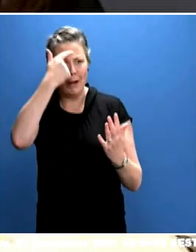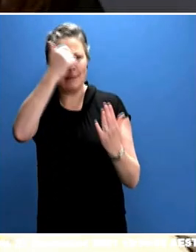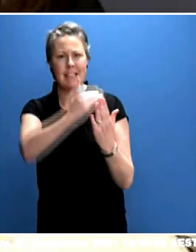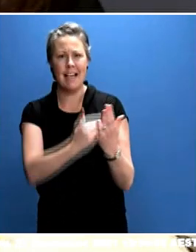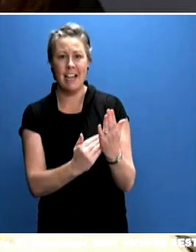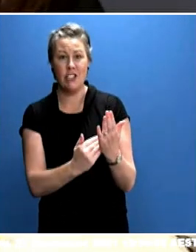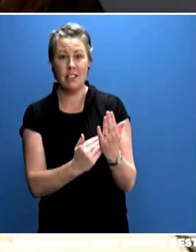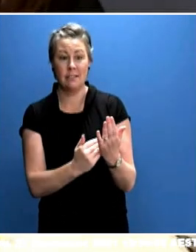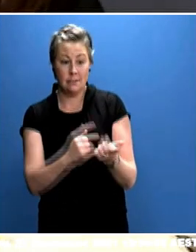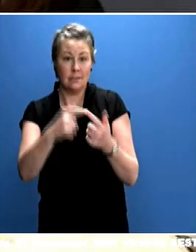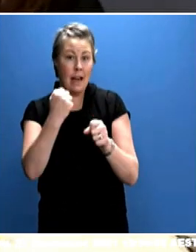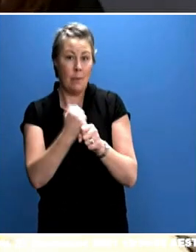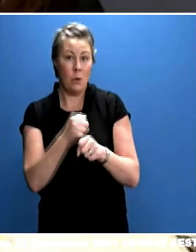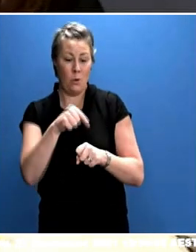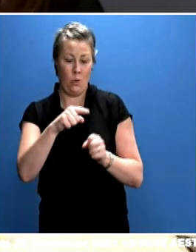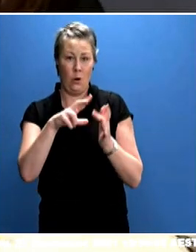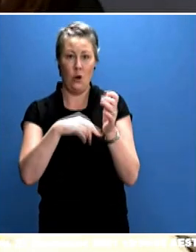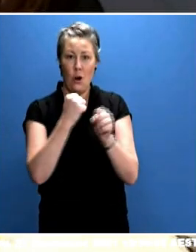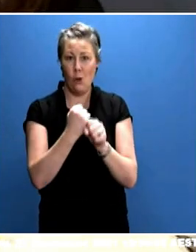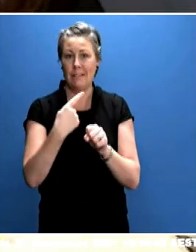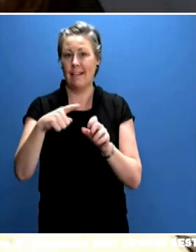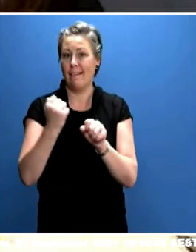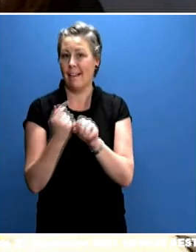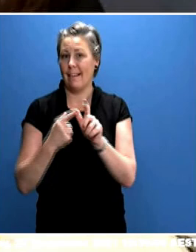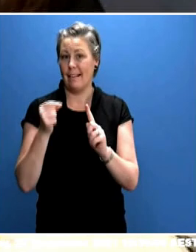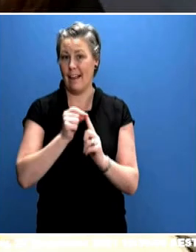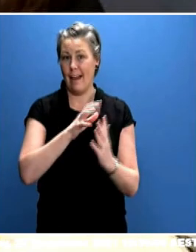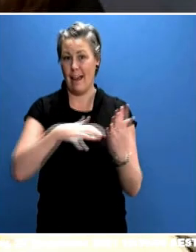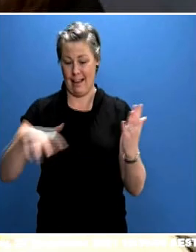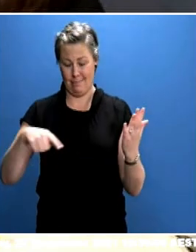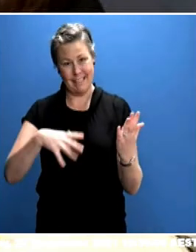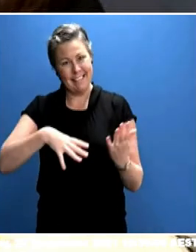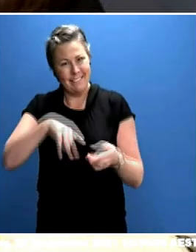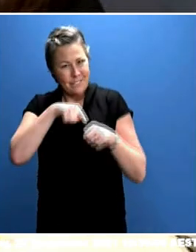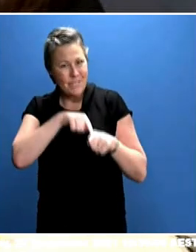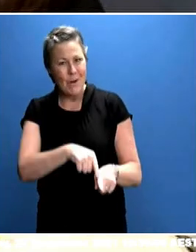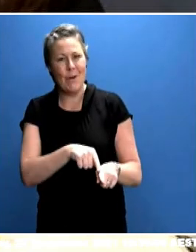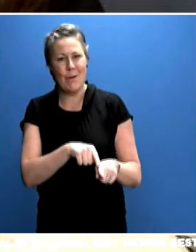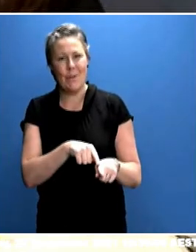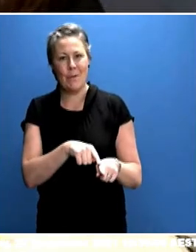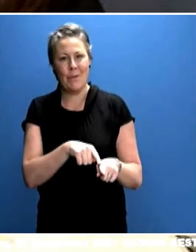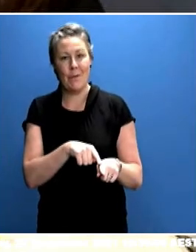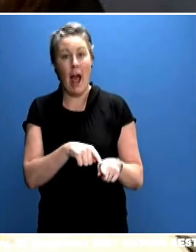the Closing the Gap recommendations, and then support them practically,